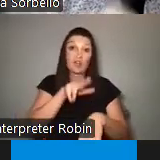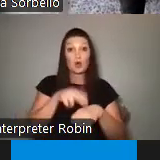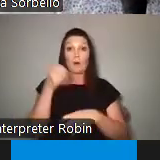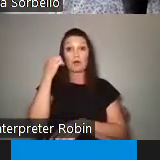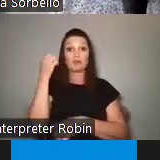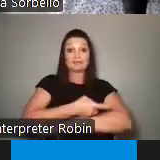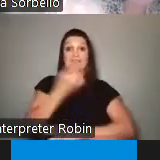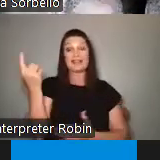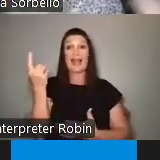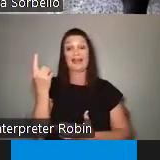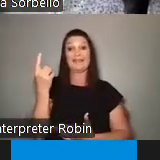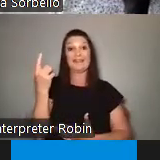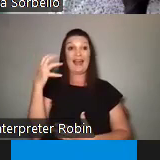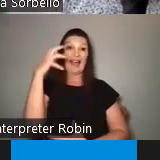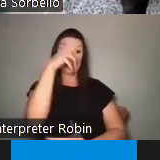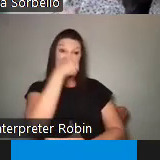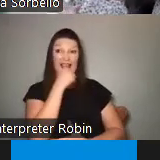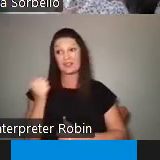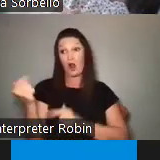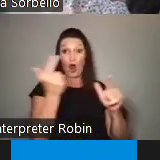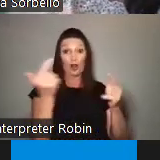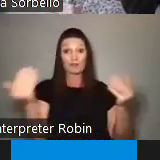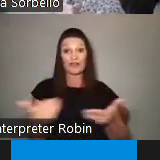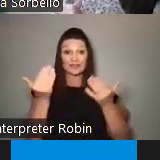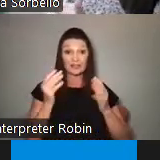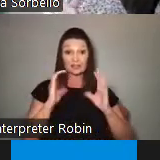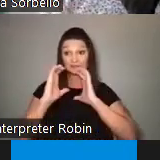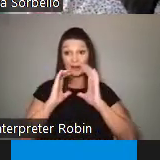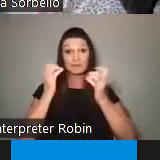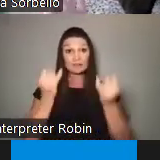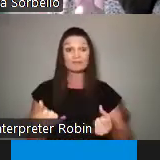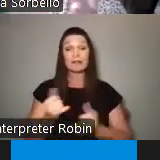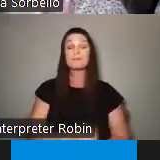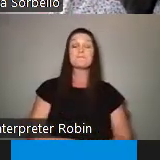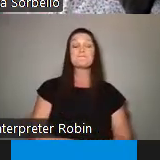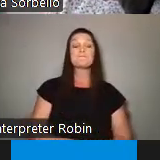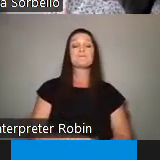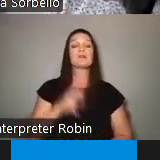conversation, we experience about a 50nanograms per